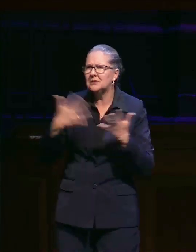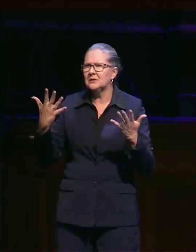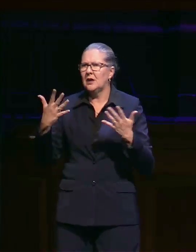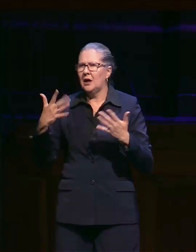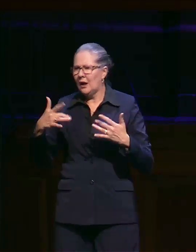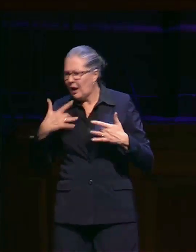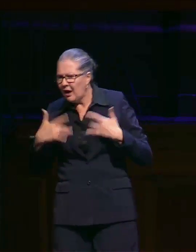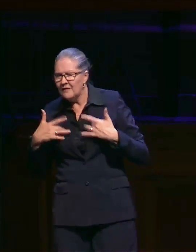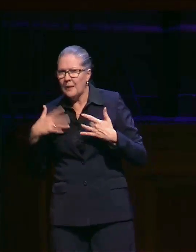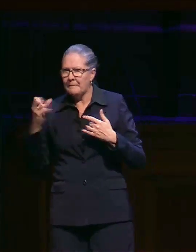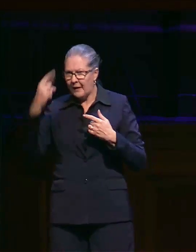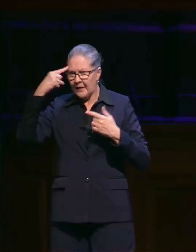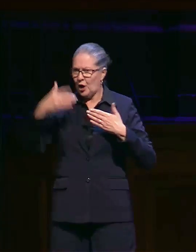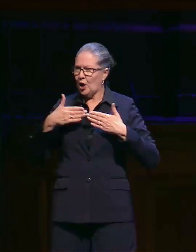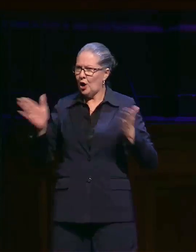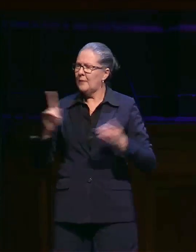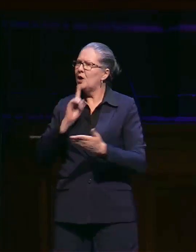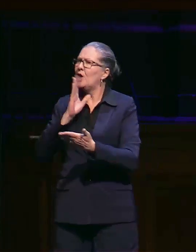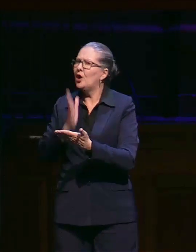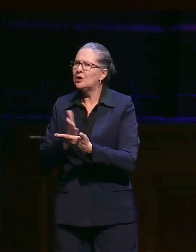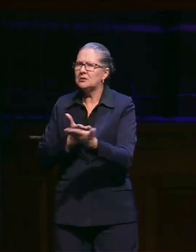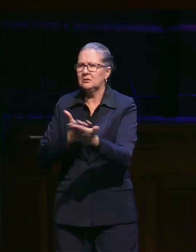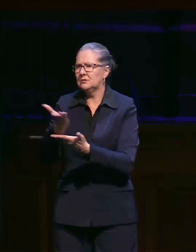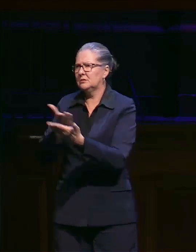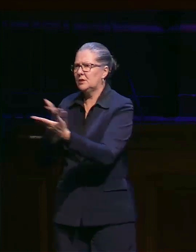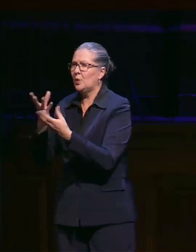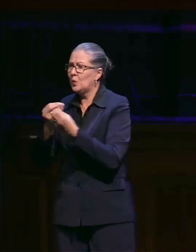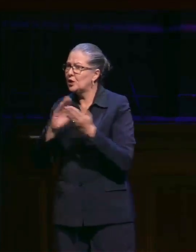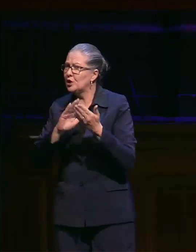an open honest dialogue with our communities and here I do think